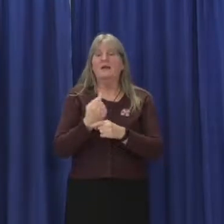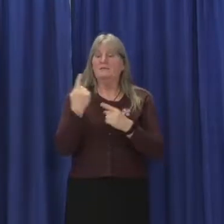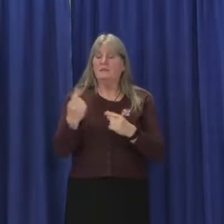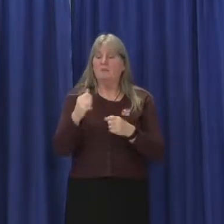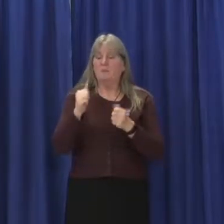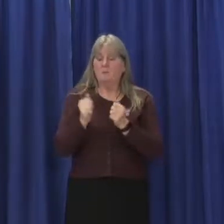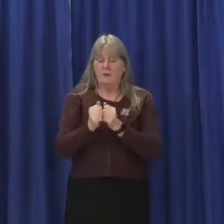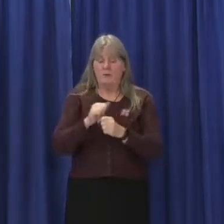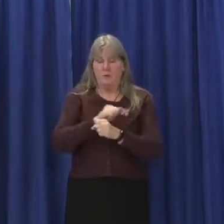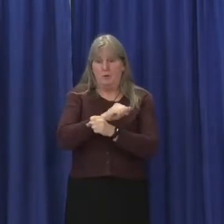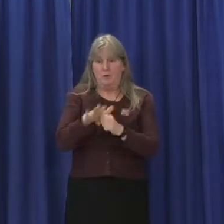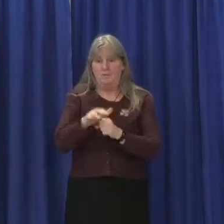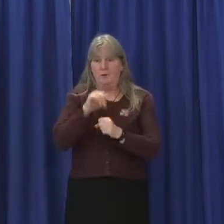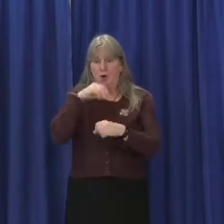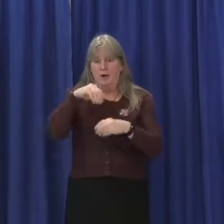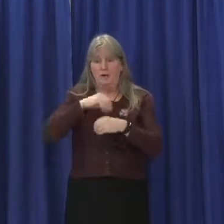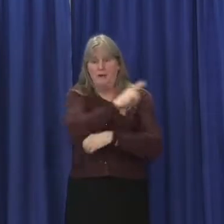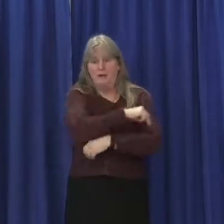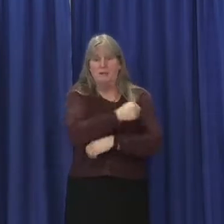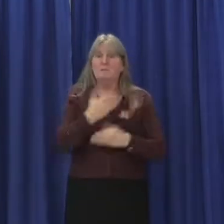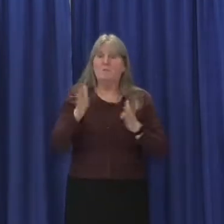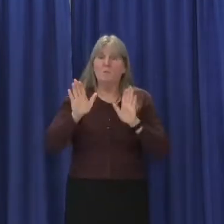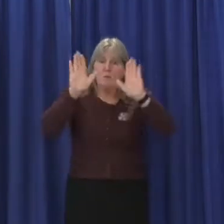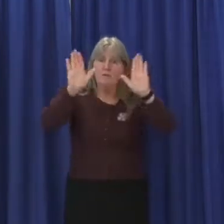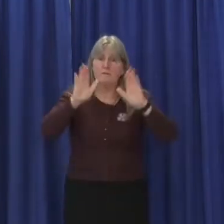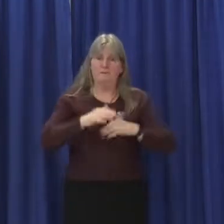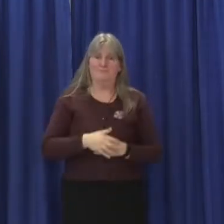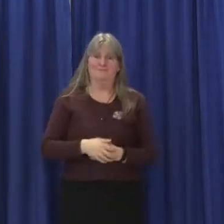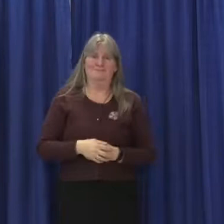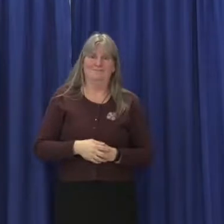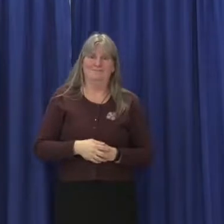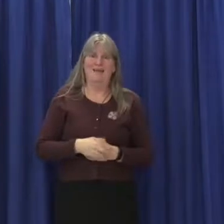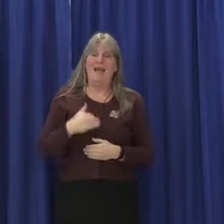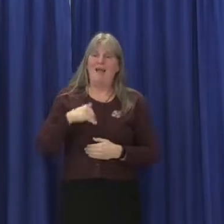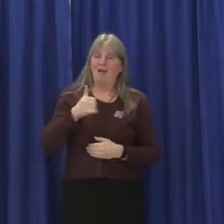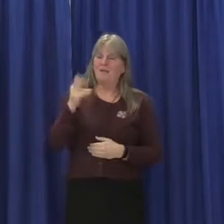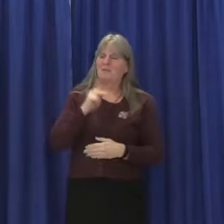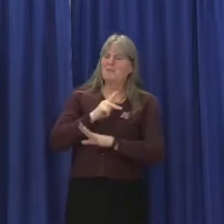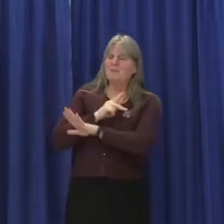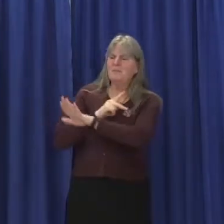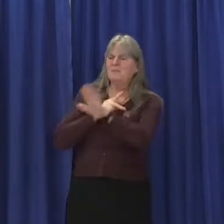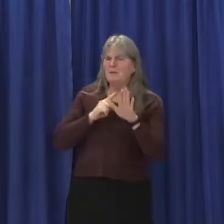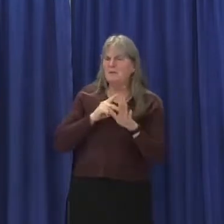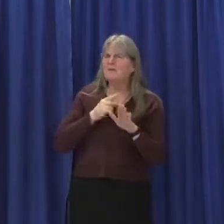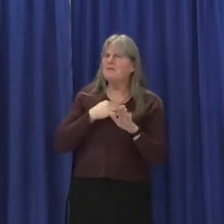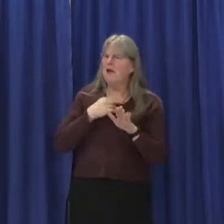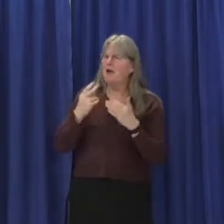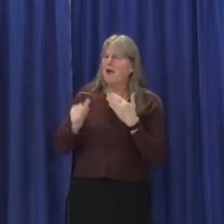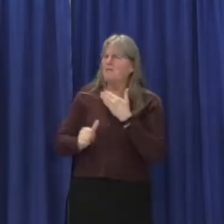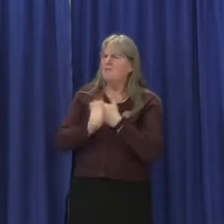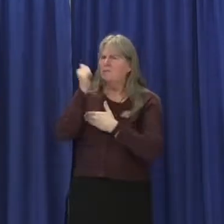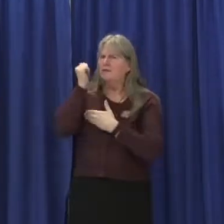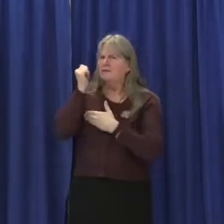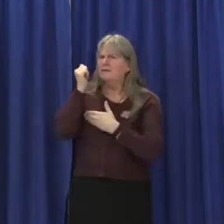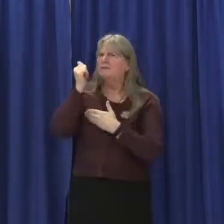glad and grateful for that. There are a number of people, some with risk factors for severe disease at home, who are